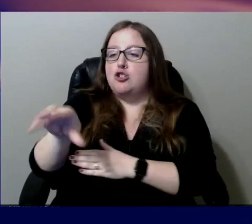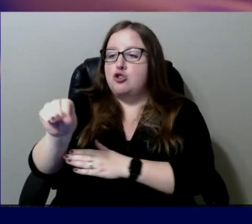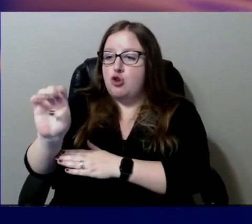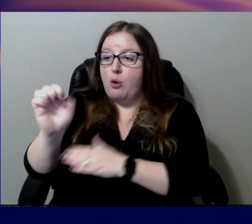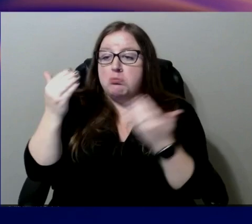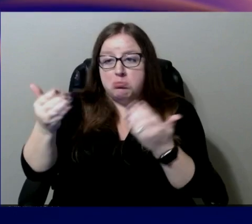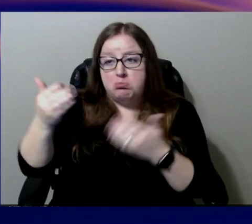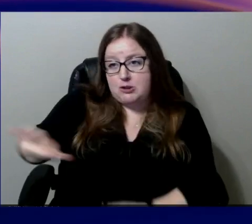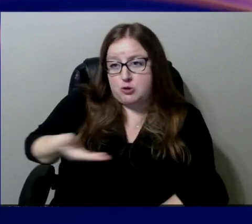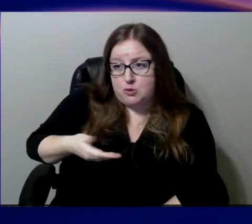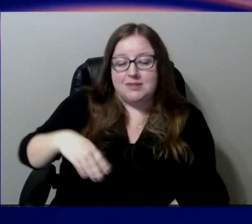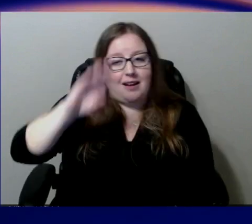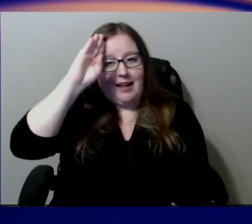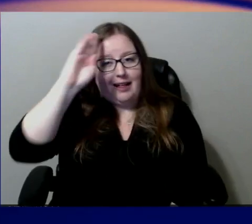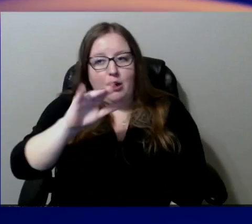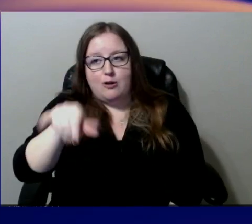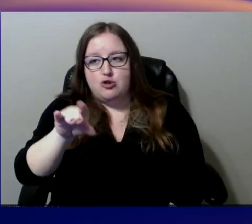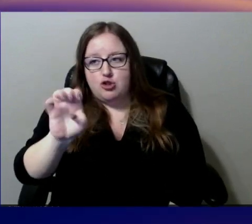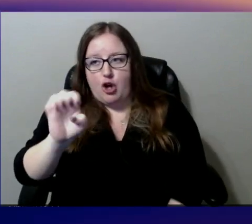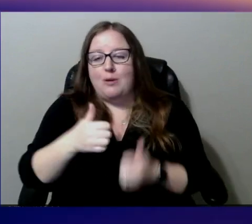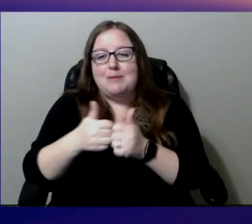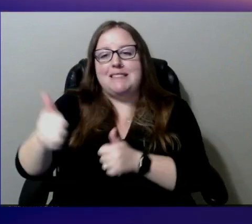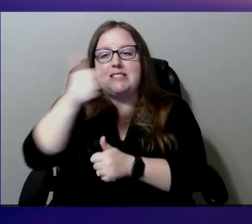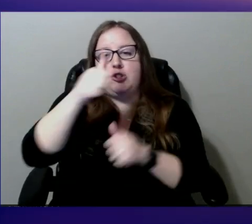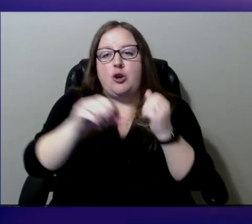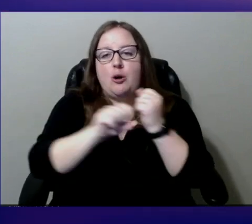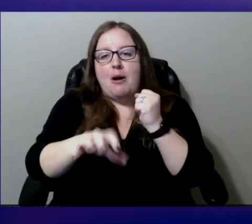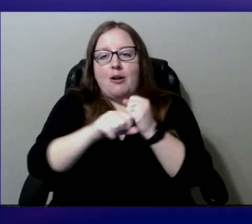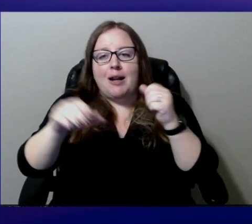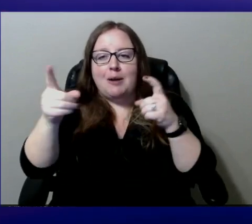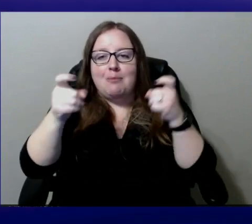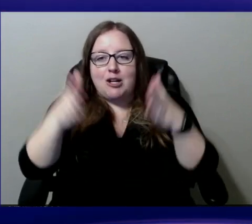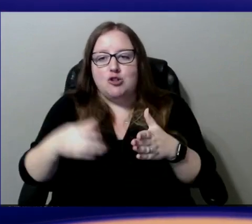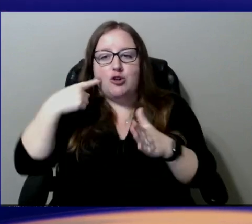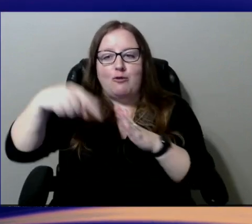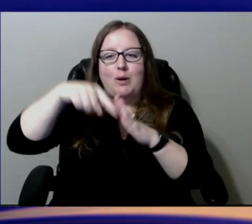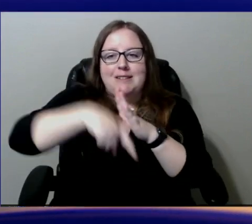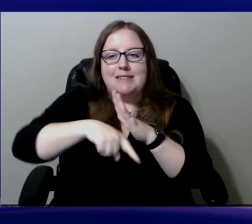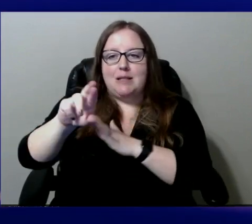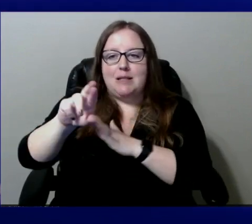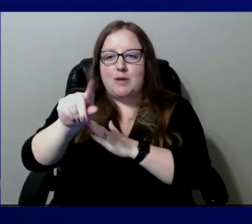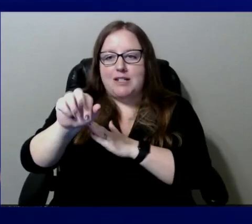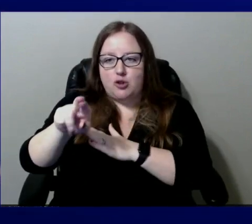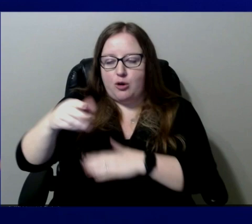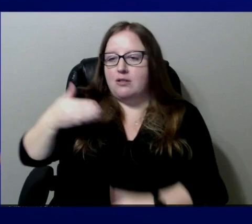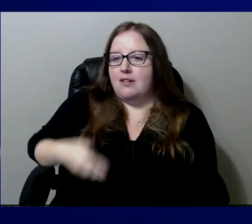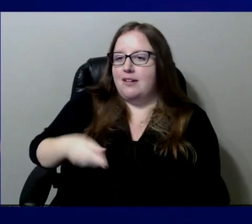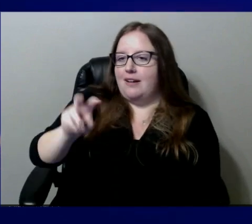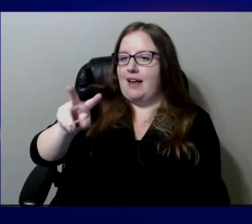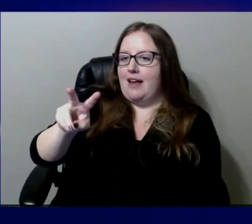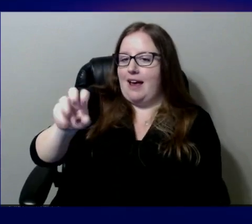Hi, Joe Fontaine, I'm the Senior Marketing Manager for AWS DeepRacer. Hi, I'm Eva Pagneux, Product Manager for DeepRacer.